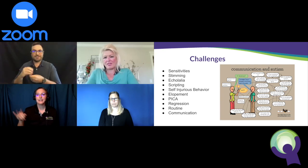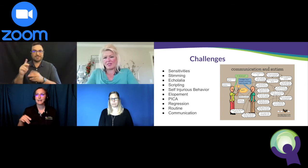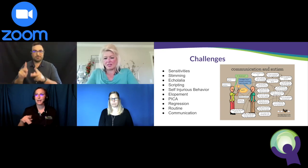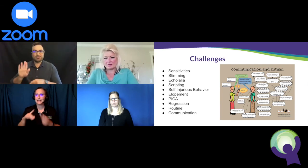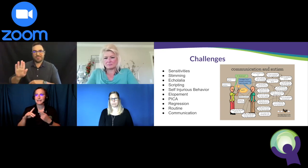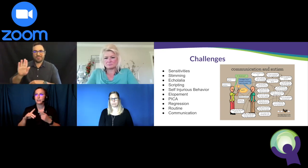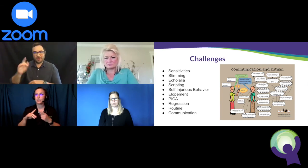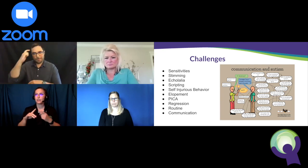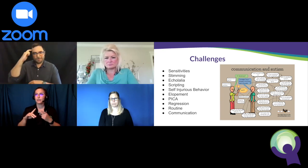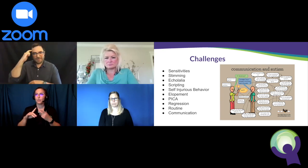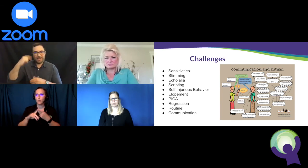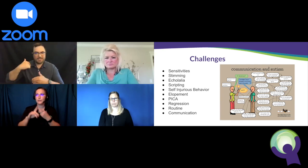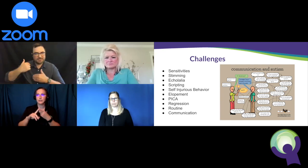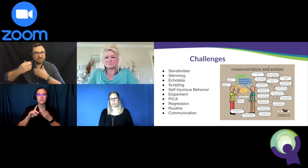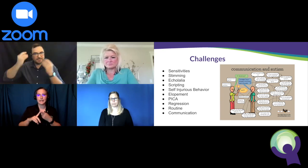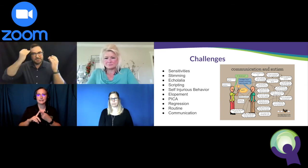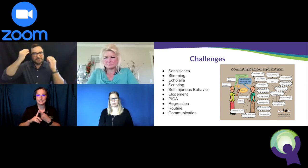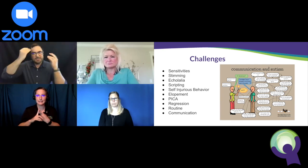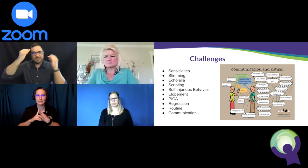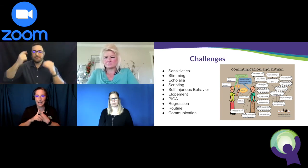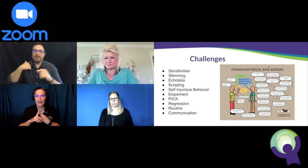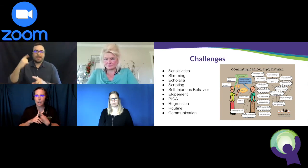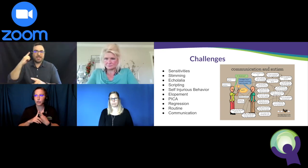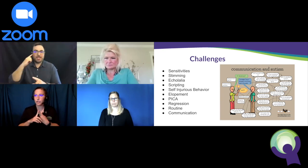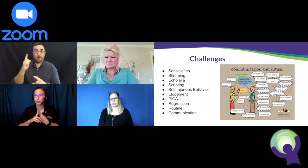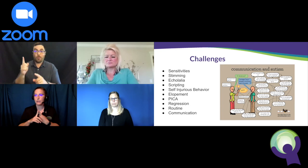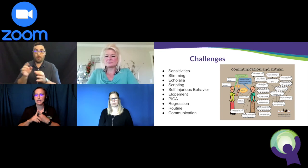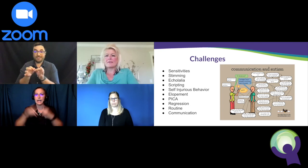They might hear one little sentence that says, "Hi! How are you?"